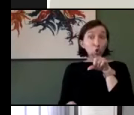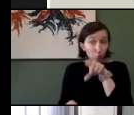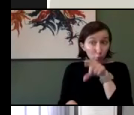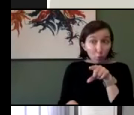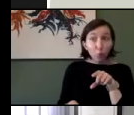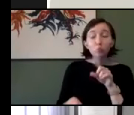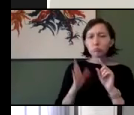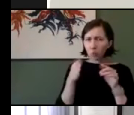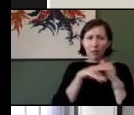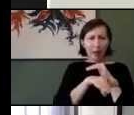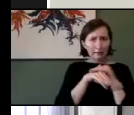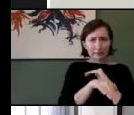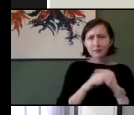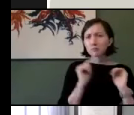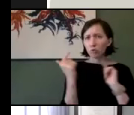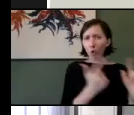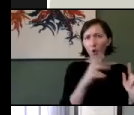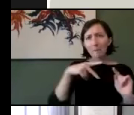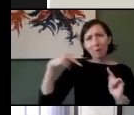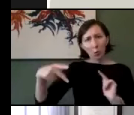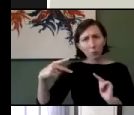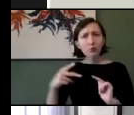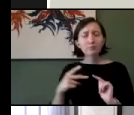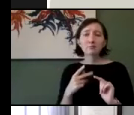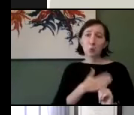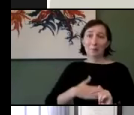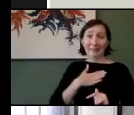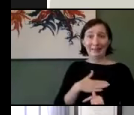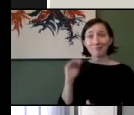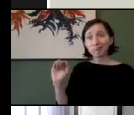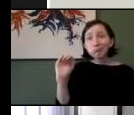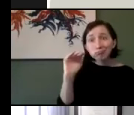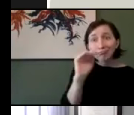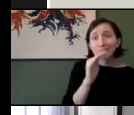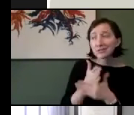So please do help us spread the word about all of this.